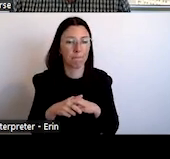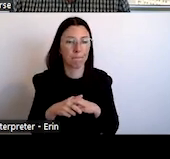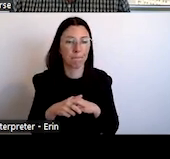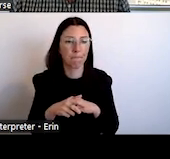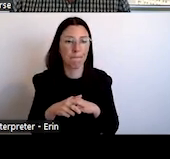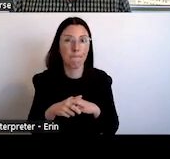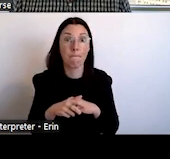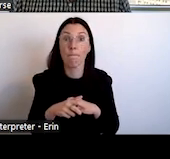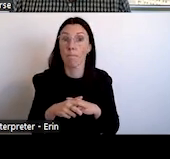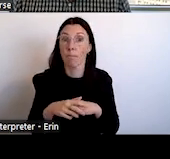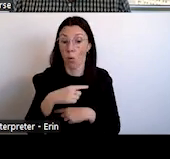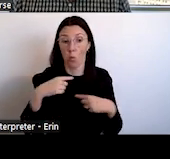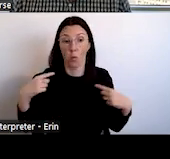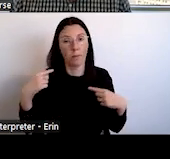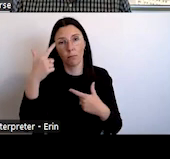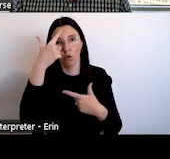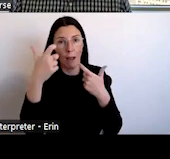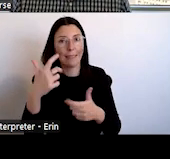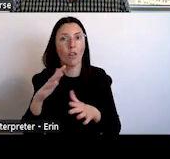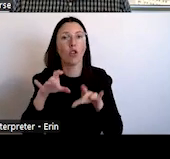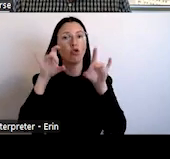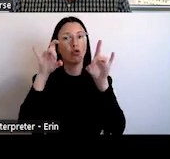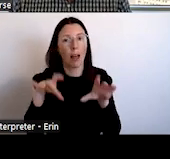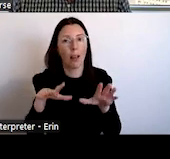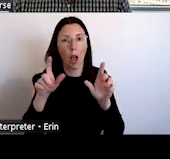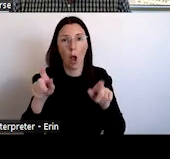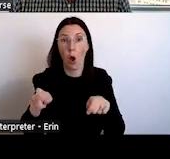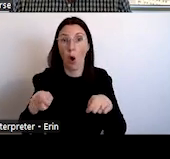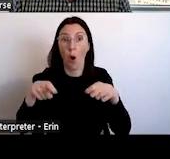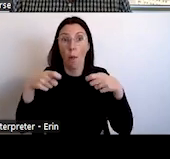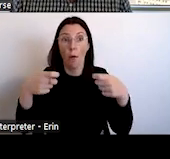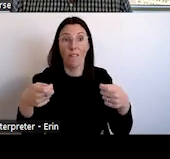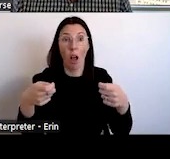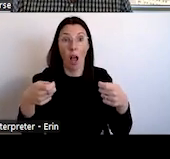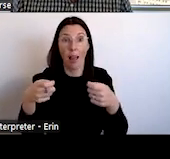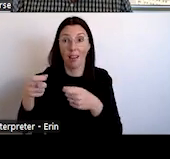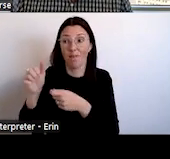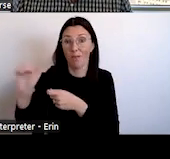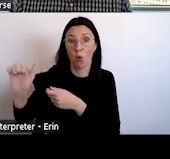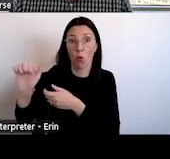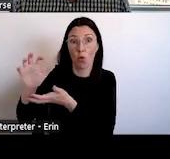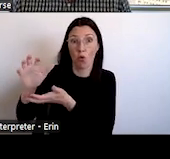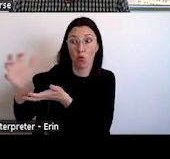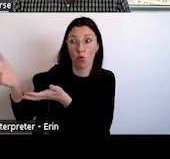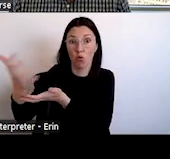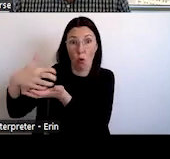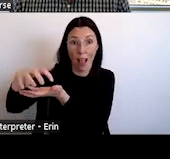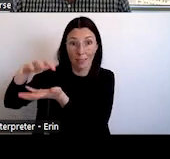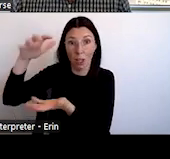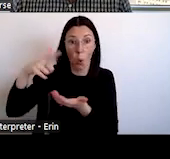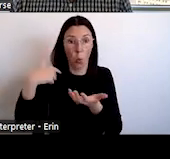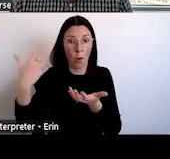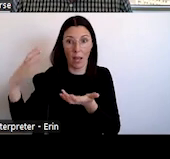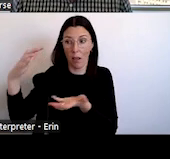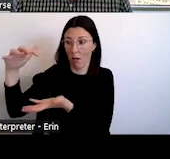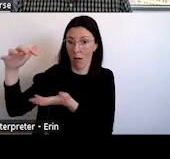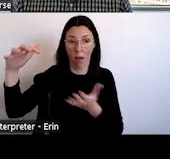Australia, provide dollar for dollar match funding for a particular fundraising campaign that takes